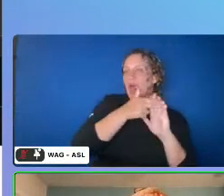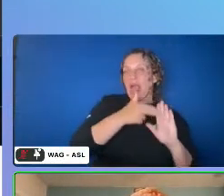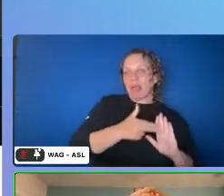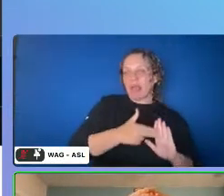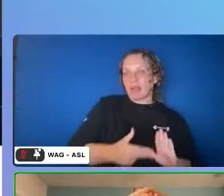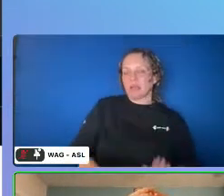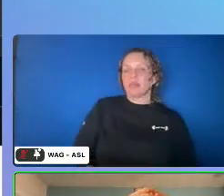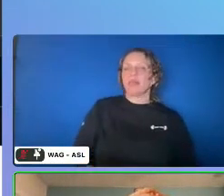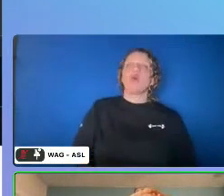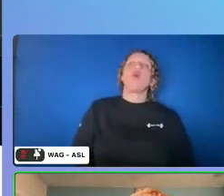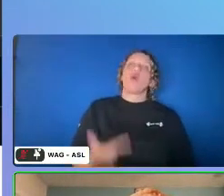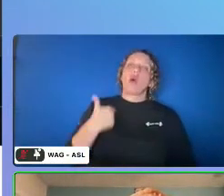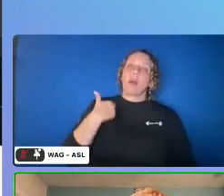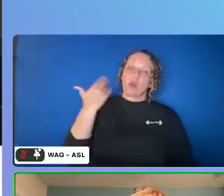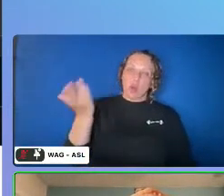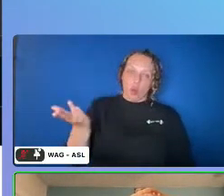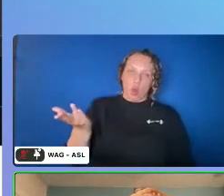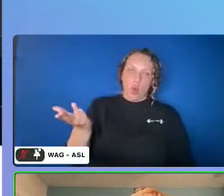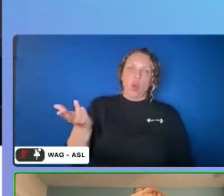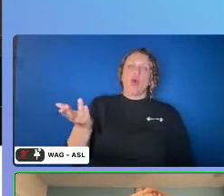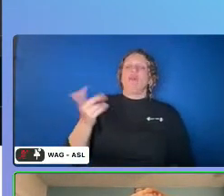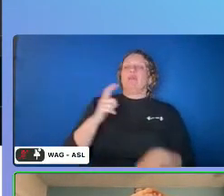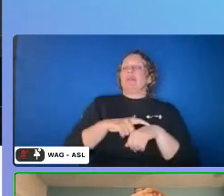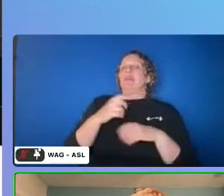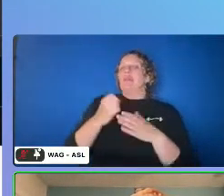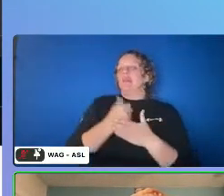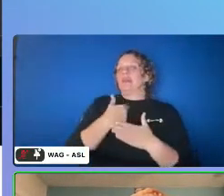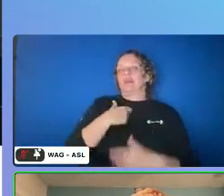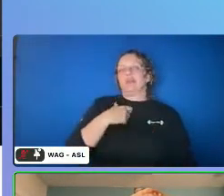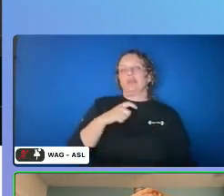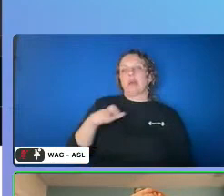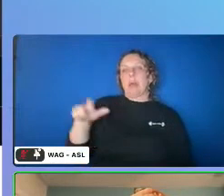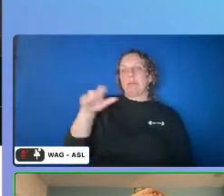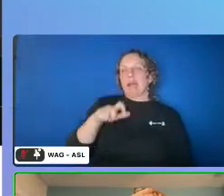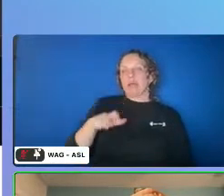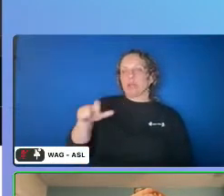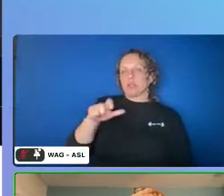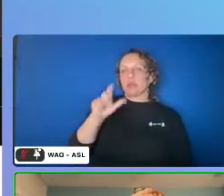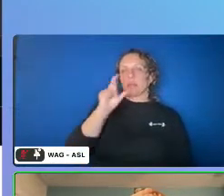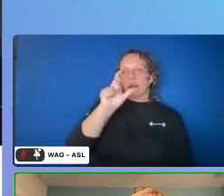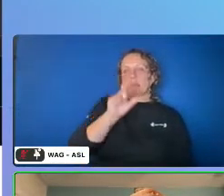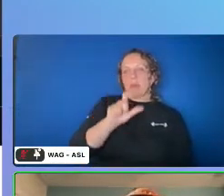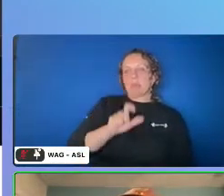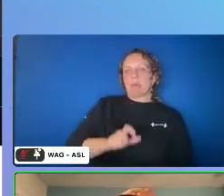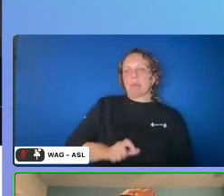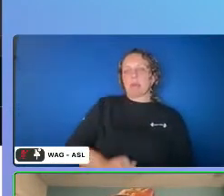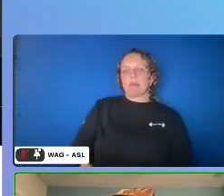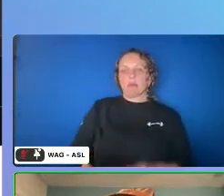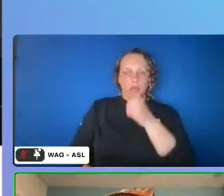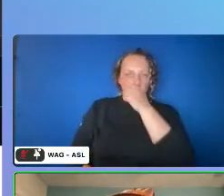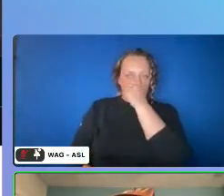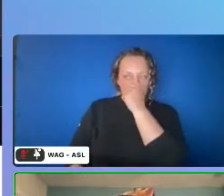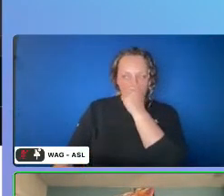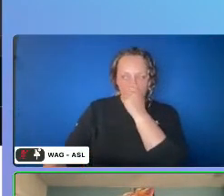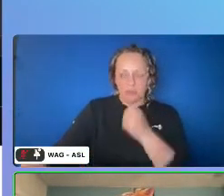So I'm gonna go ahead and for time sake use my mouse to point and click on each of these titles that should be marked up as headers.